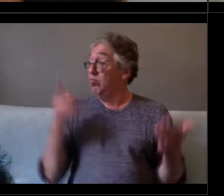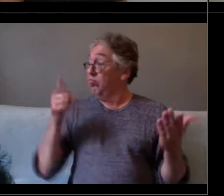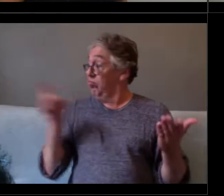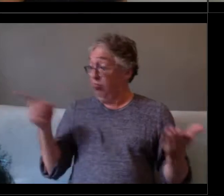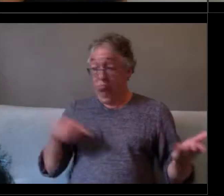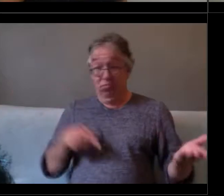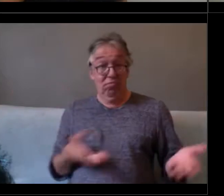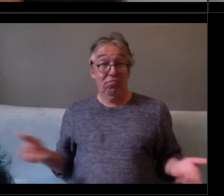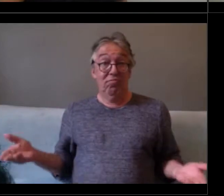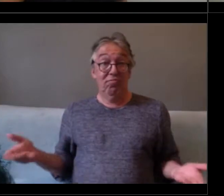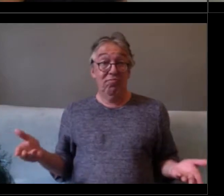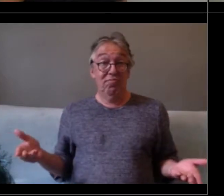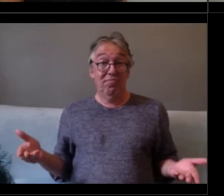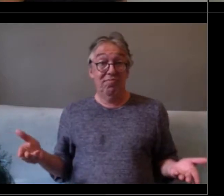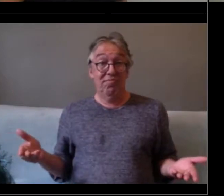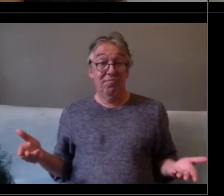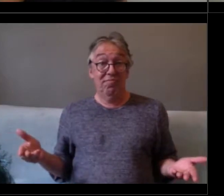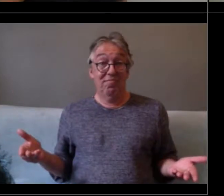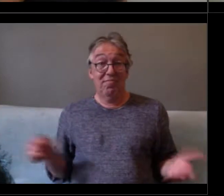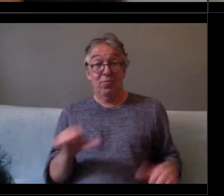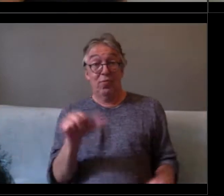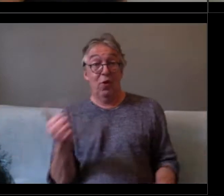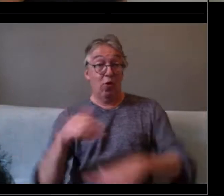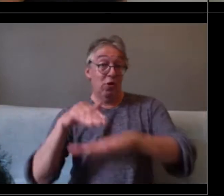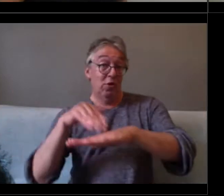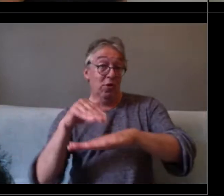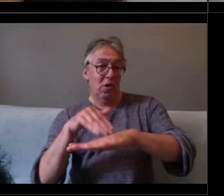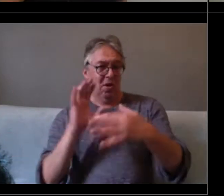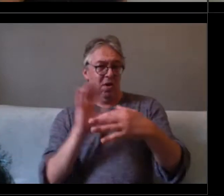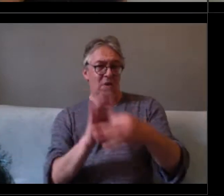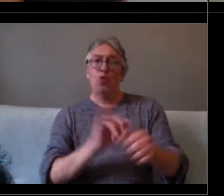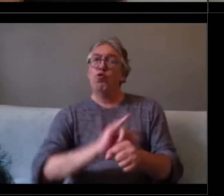to make about travel restrictions and how they have affected your work?